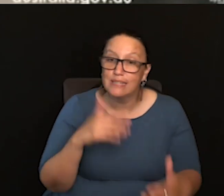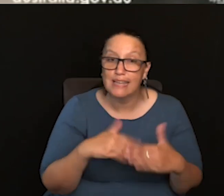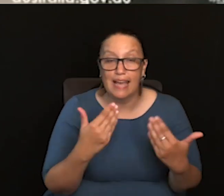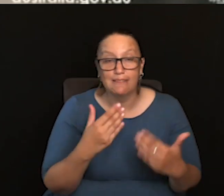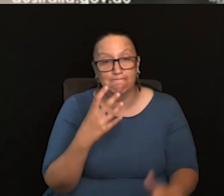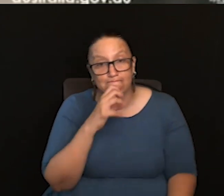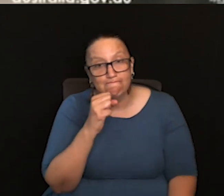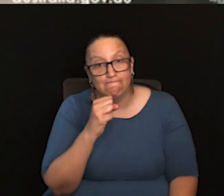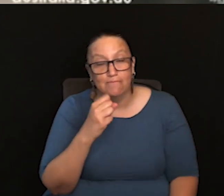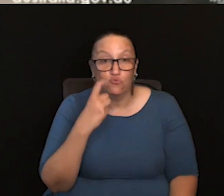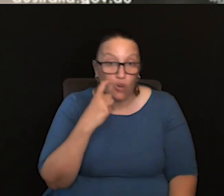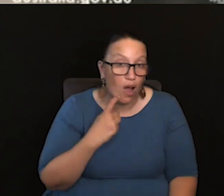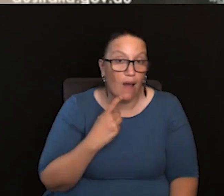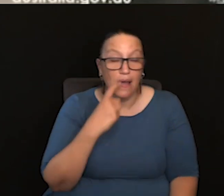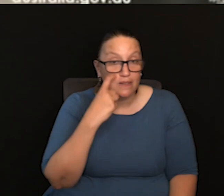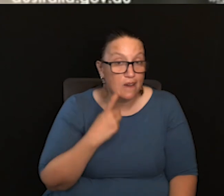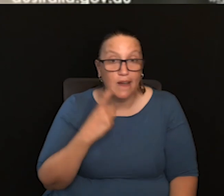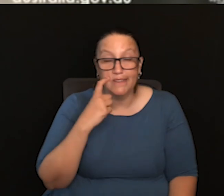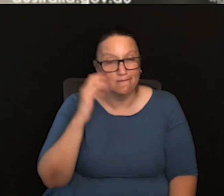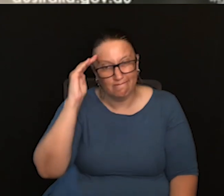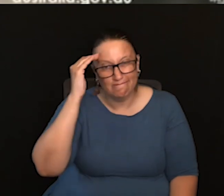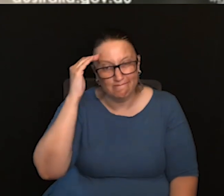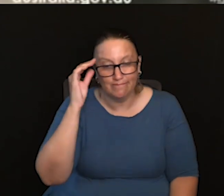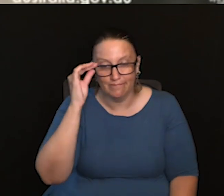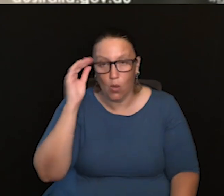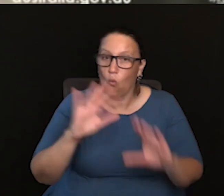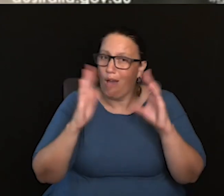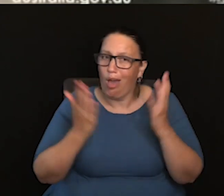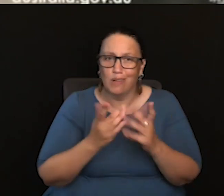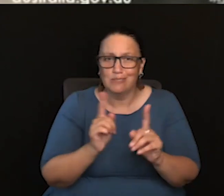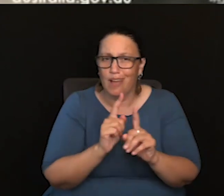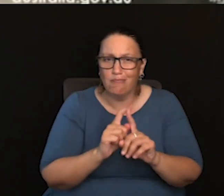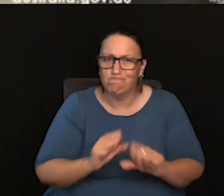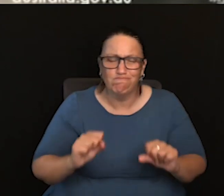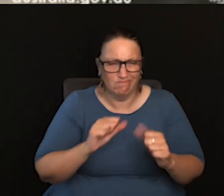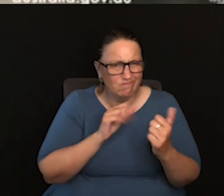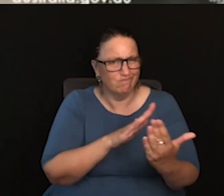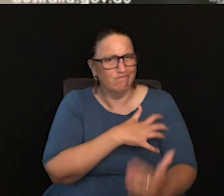we have one of the lowest rates of loss of life in aged care. But every life we fight for,